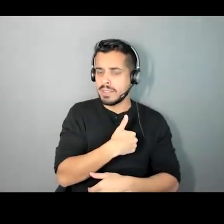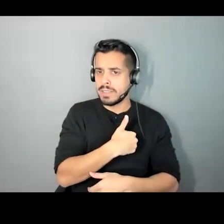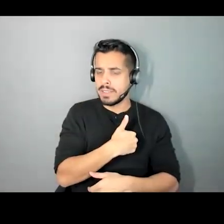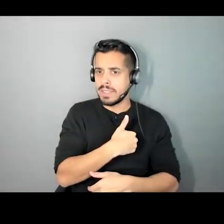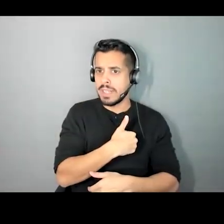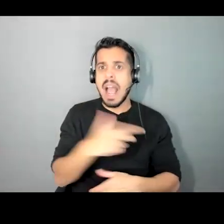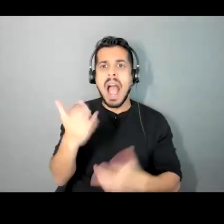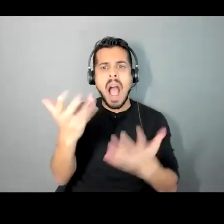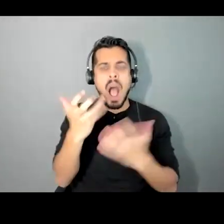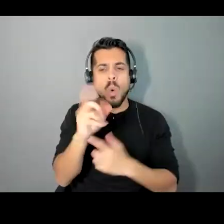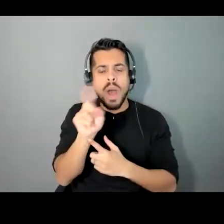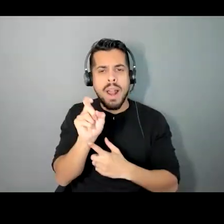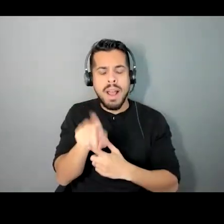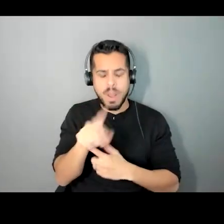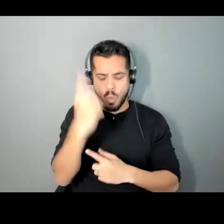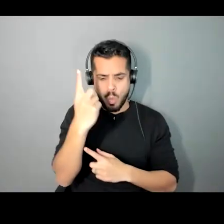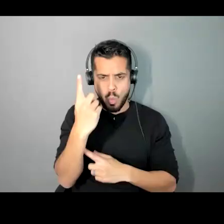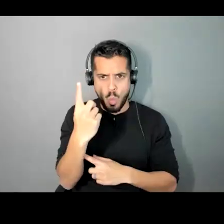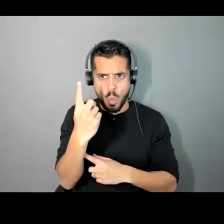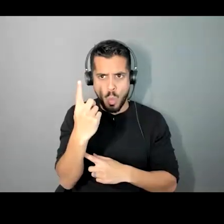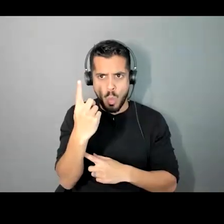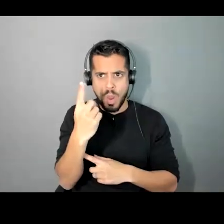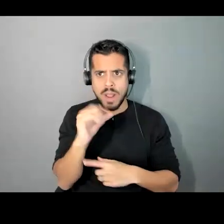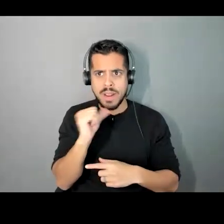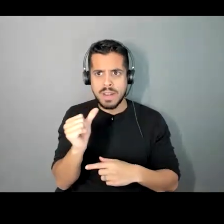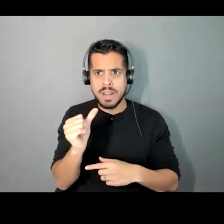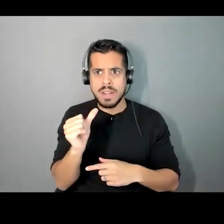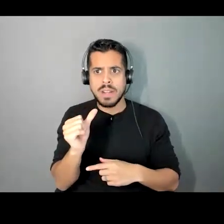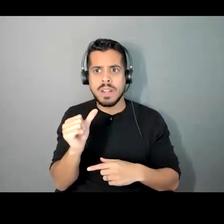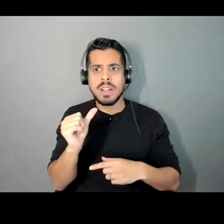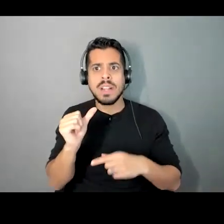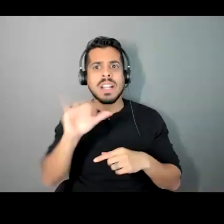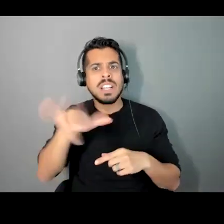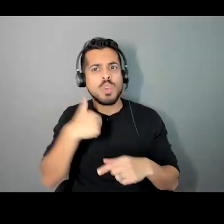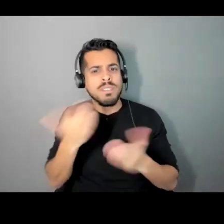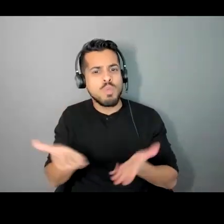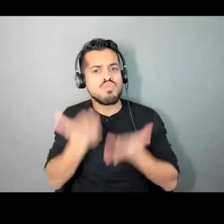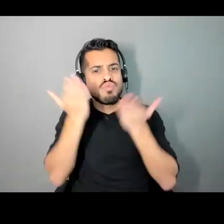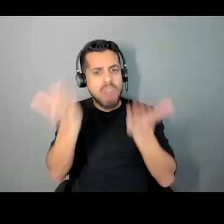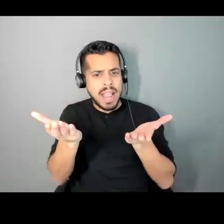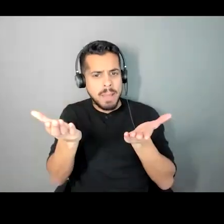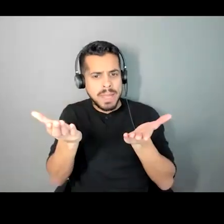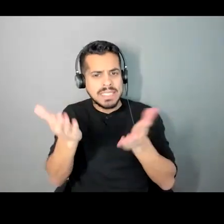I wanted to ask, so one thing I didn't hear you touch on is, (Brenda speaking quietly in background) do you have a recommended age range, um...